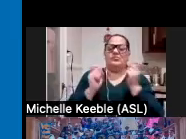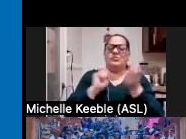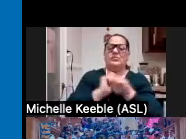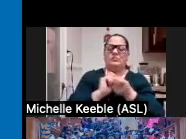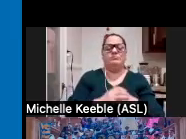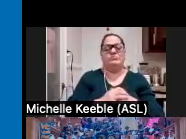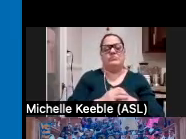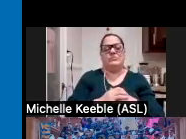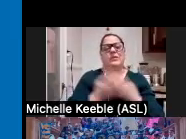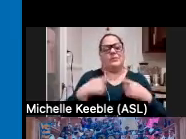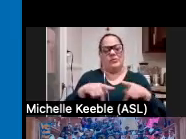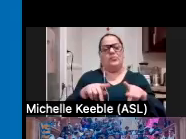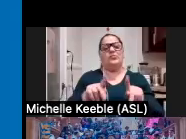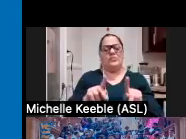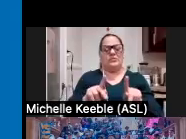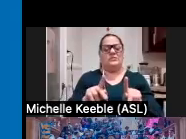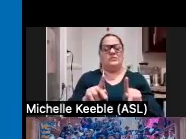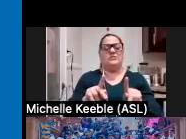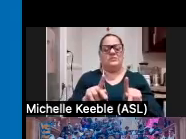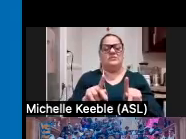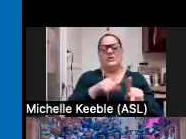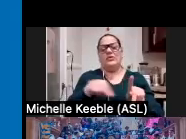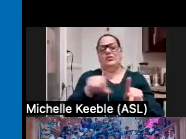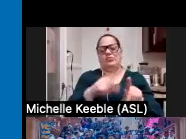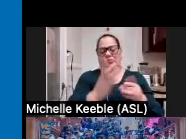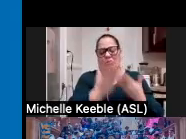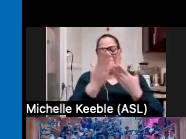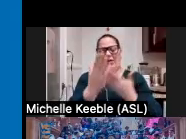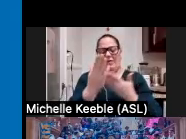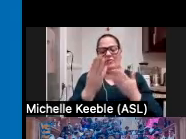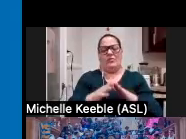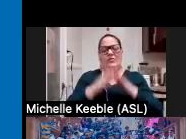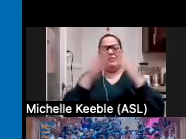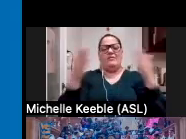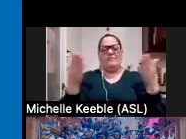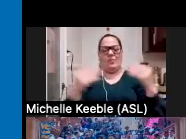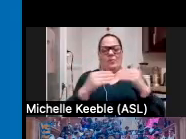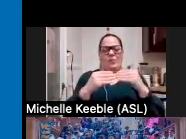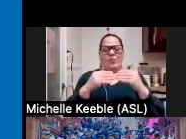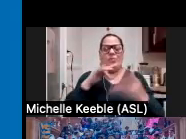make opportunities like the one you're offering more widely available throughout the disability